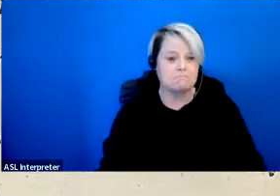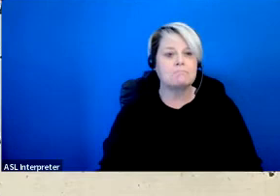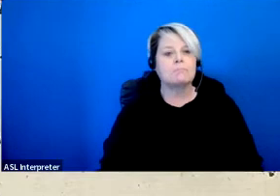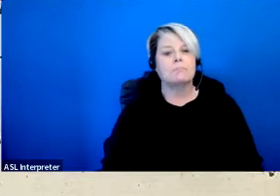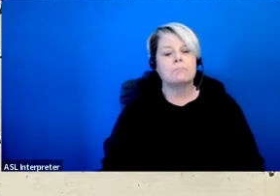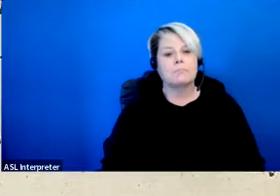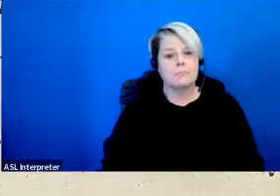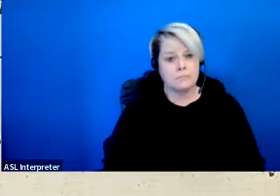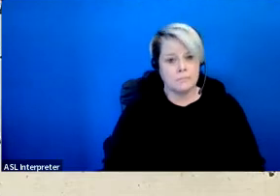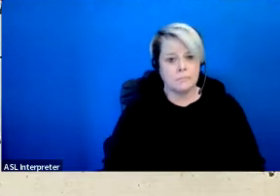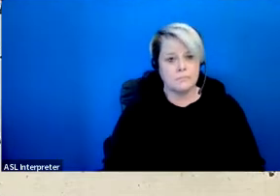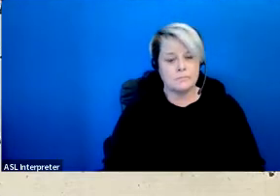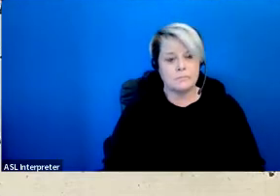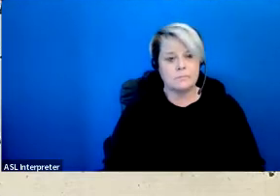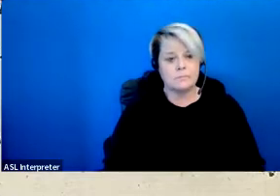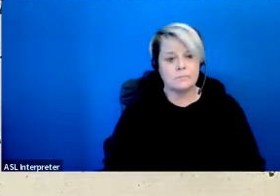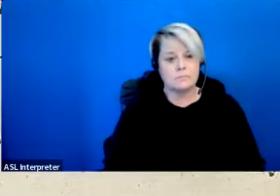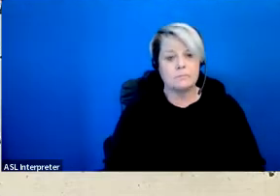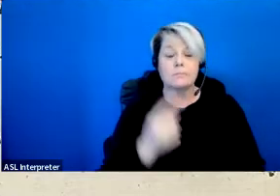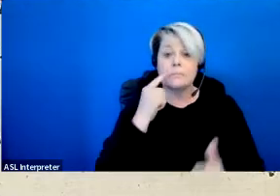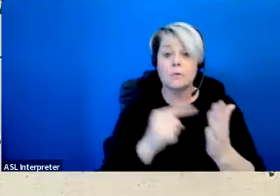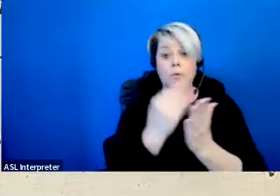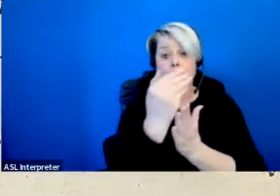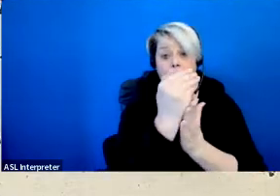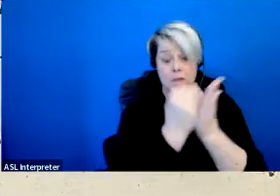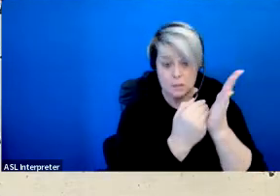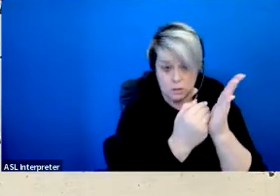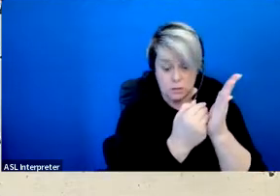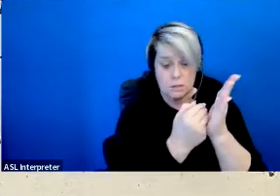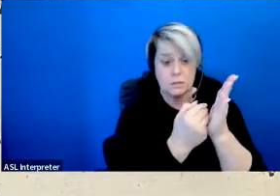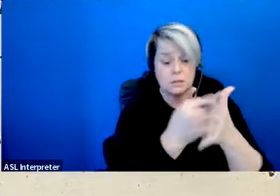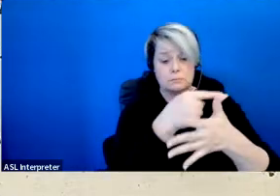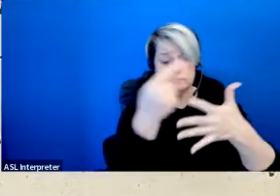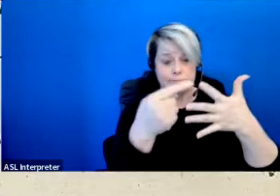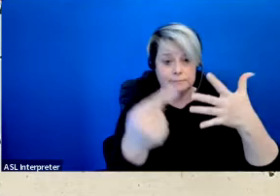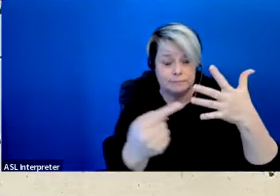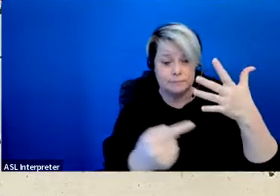reach out with question. We are more than happy to help.